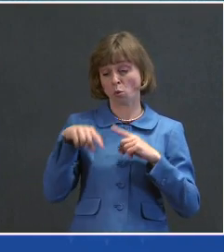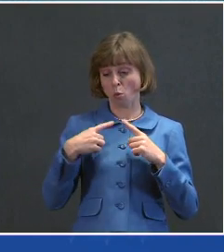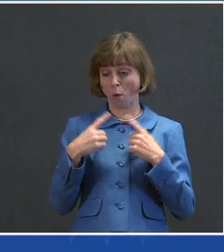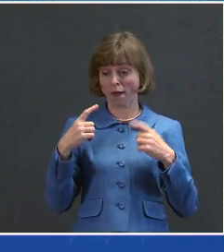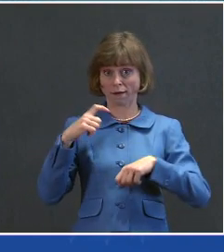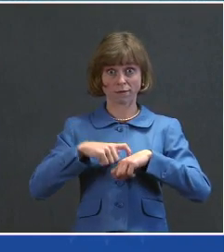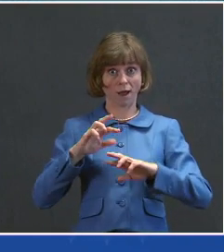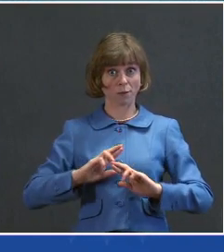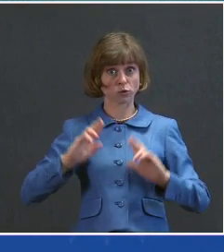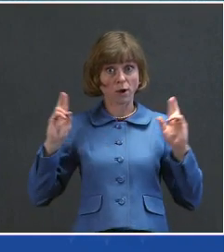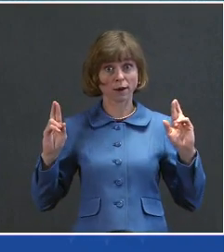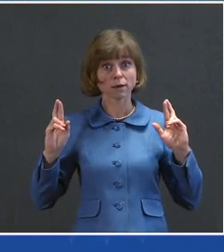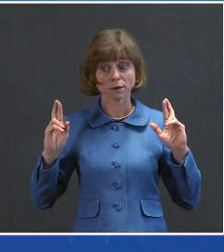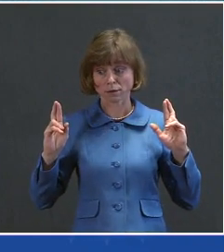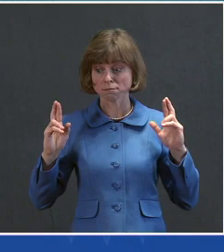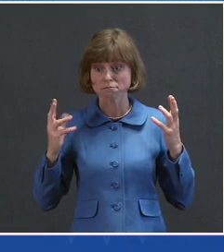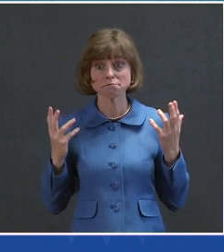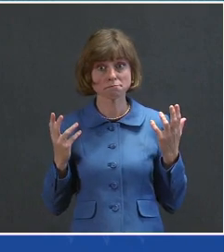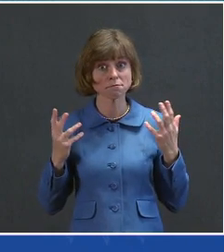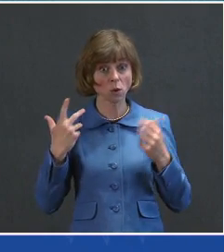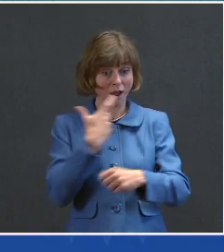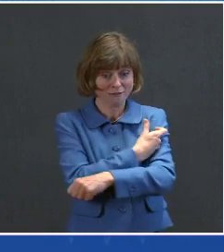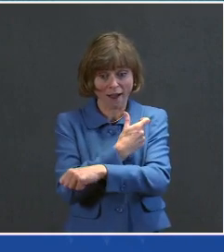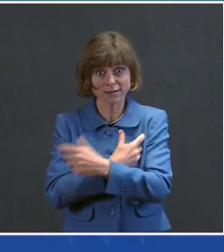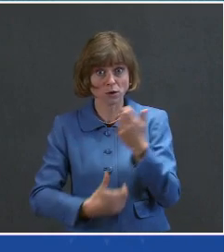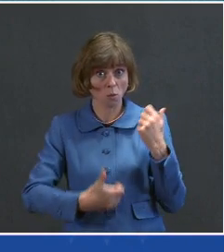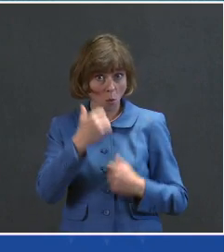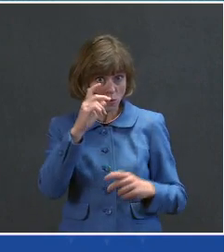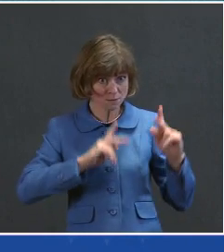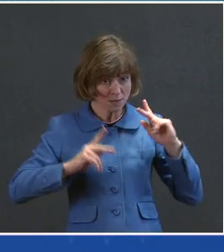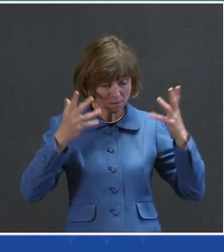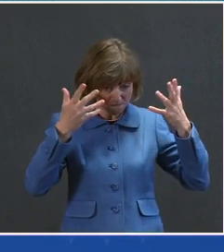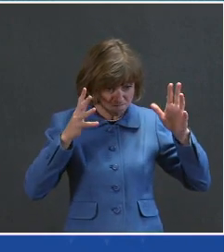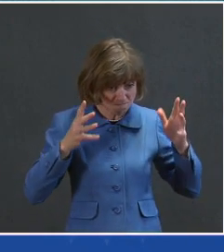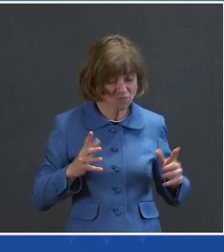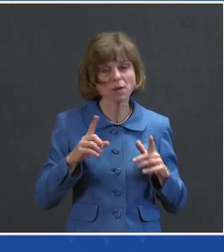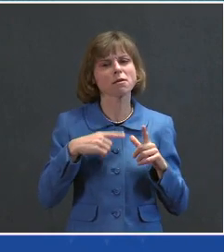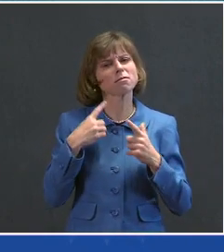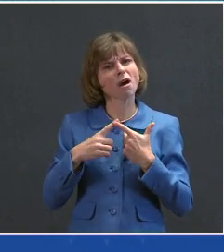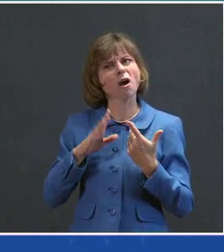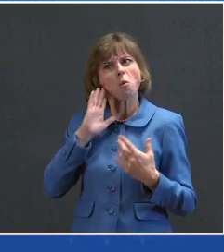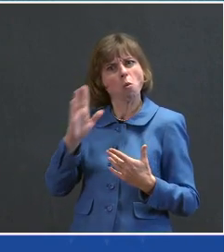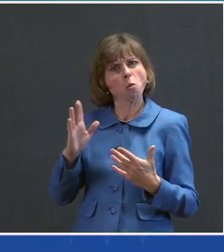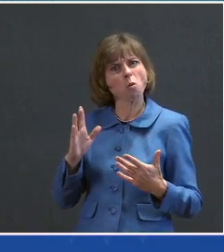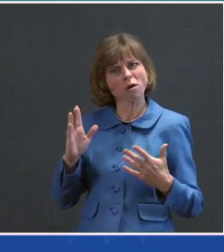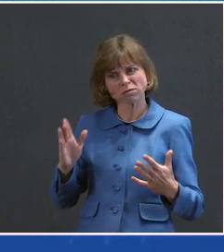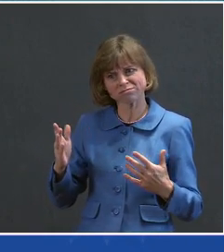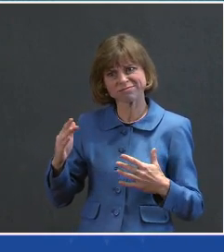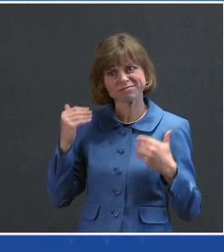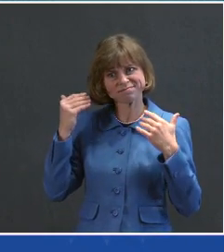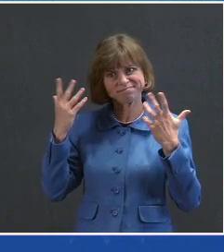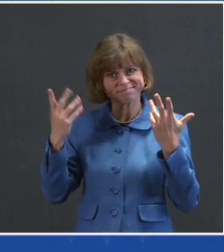where we have vaccinated the American public, of course, we want the global community to be vaccinated. That makes us all safer.